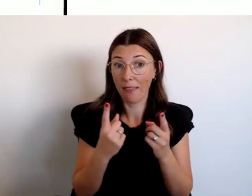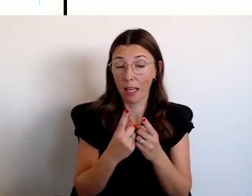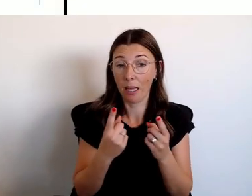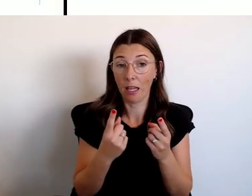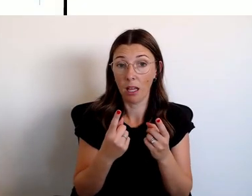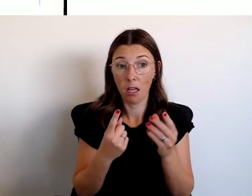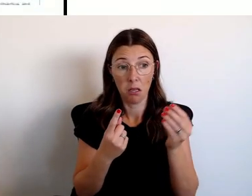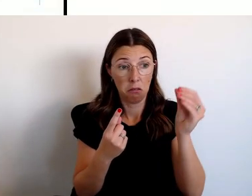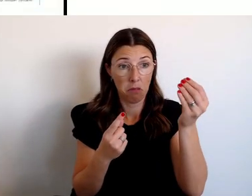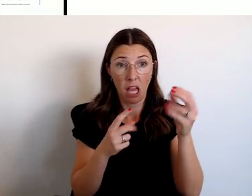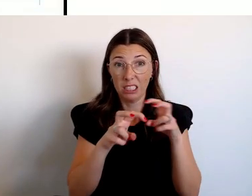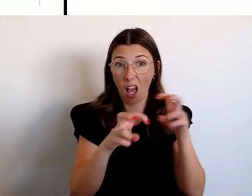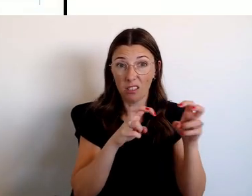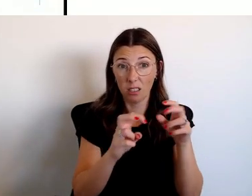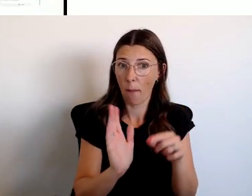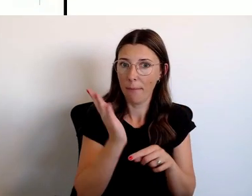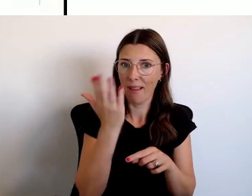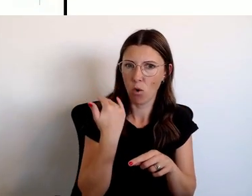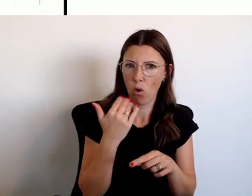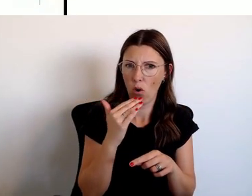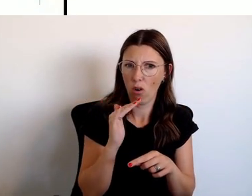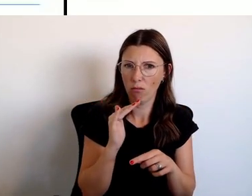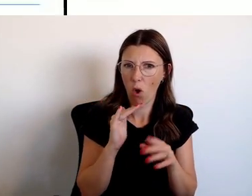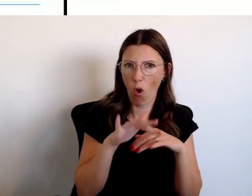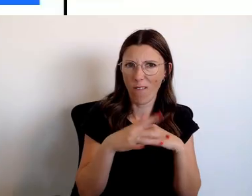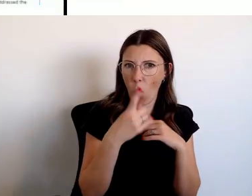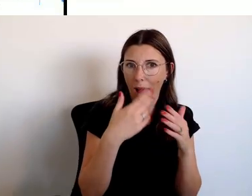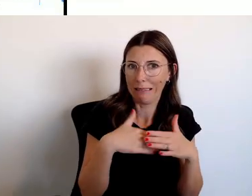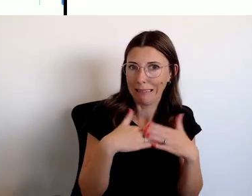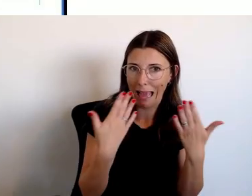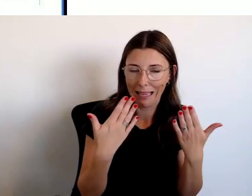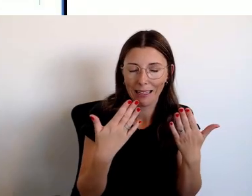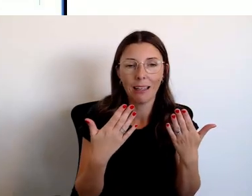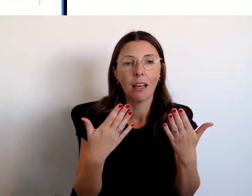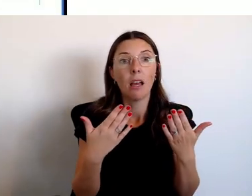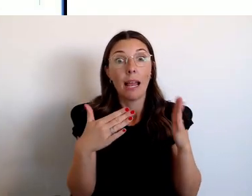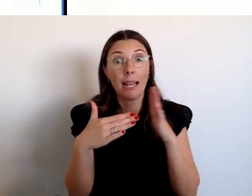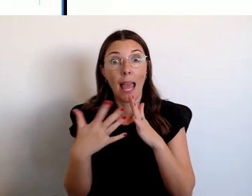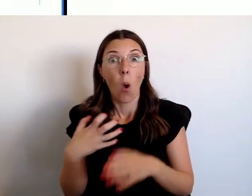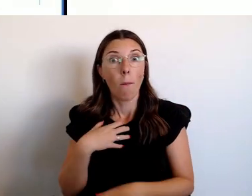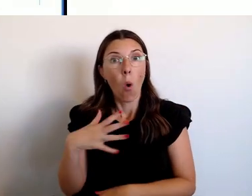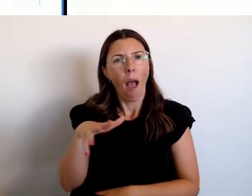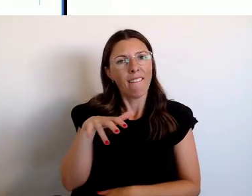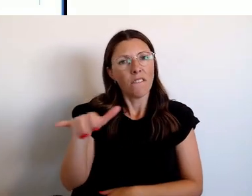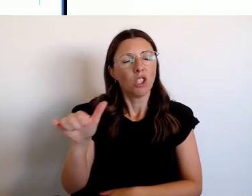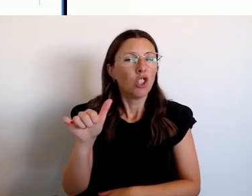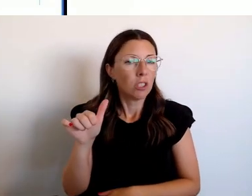have taken someone upwards of a day and deliver a more efficient solution, but also more effective solution, because